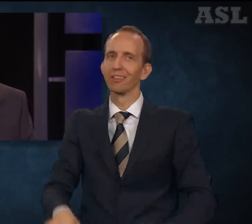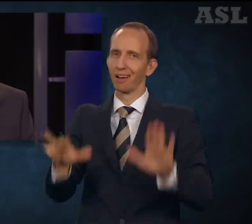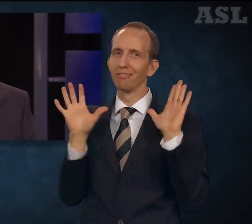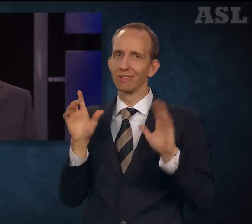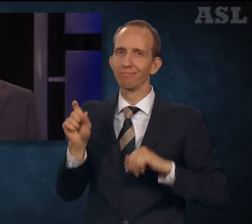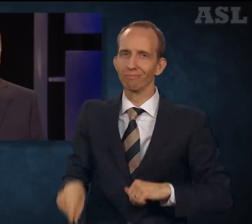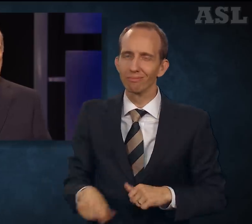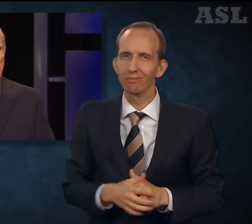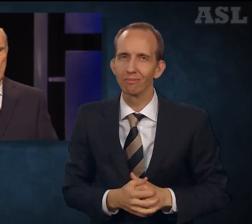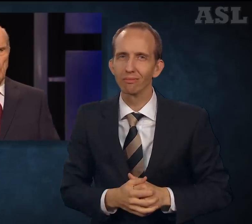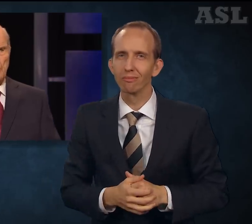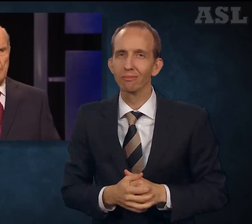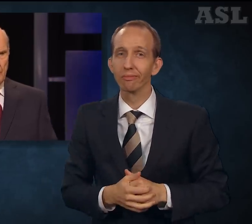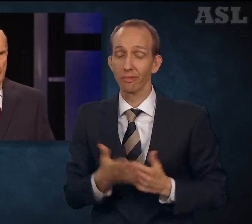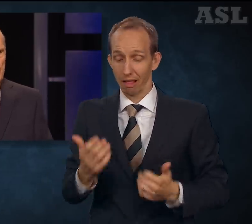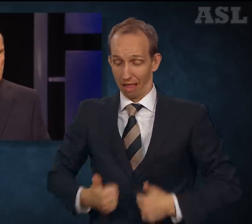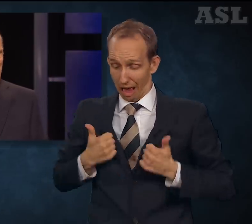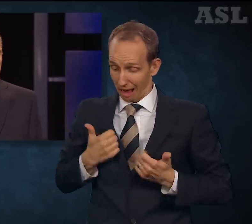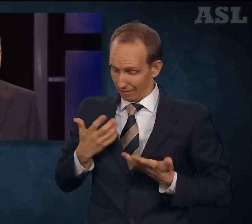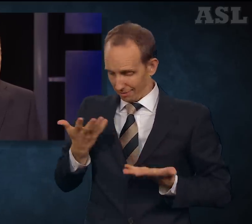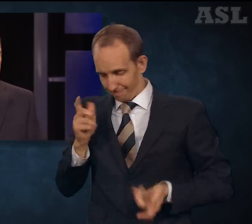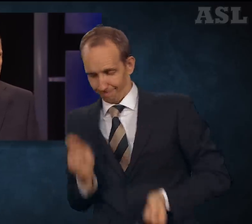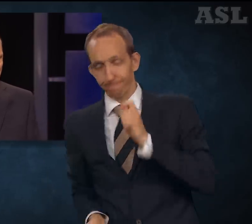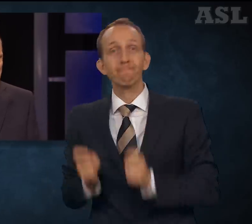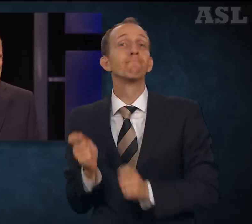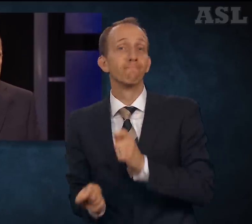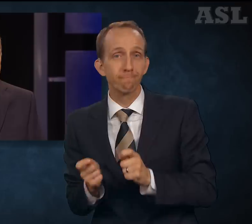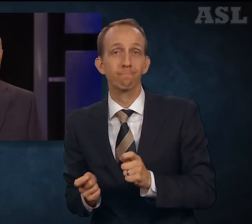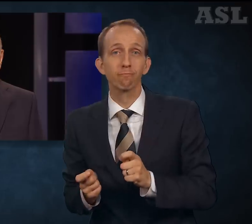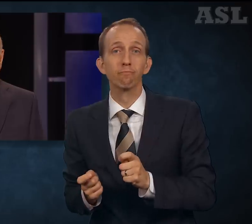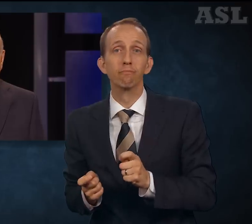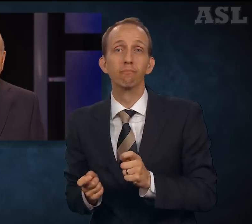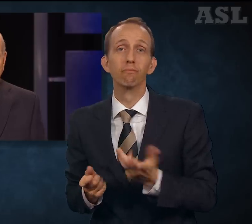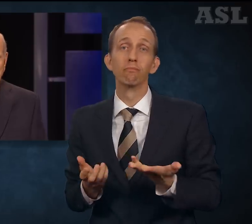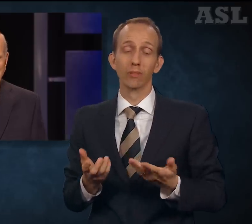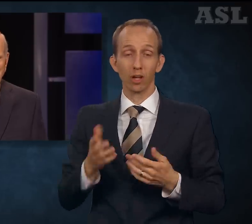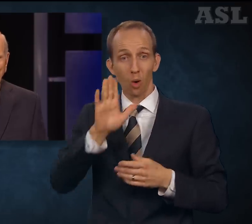CHANGES IN YOUR LIFE.